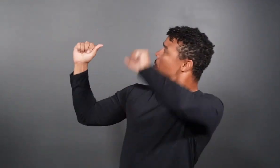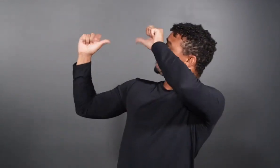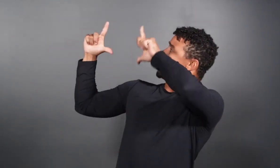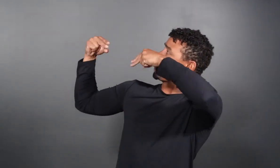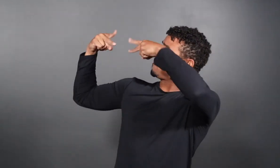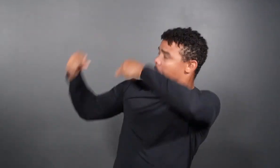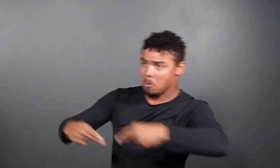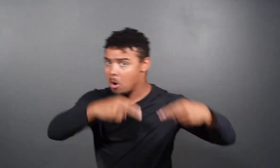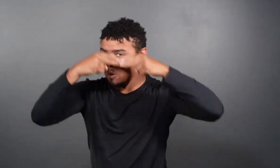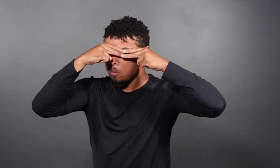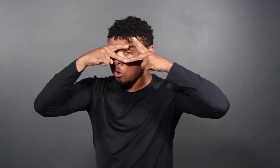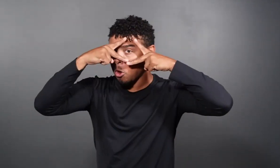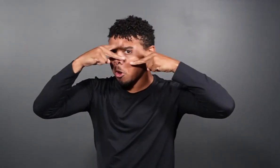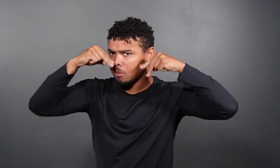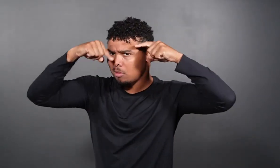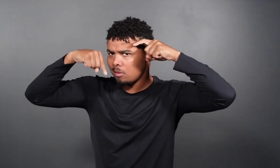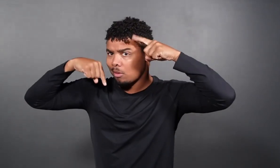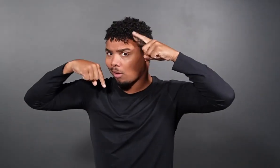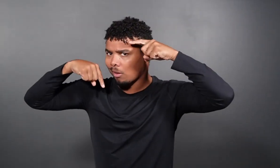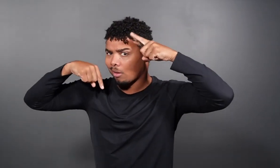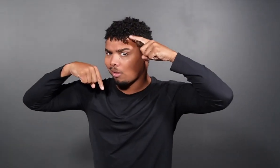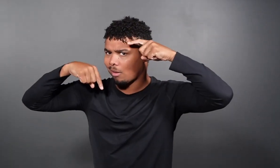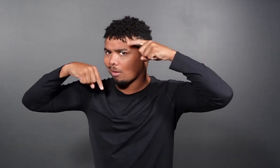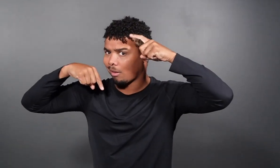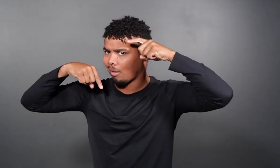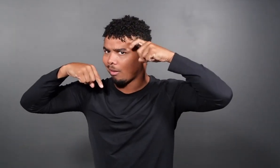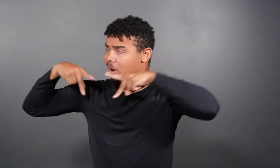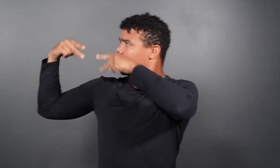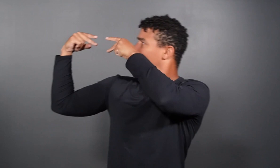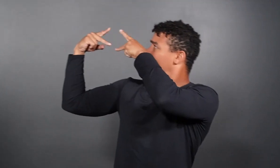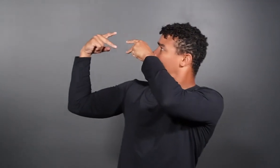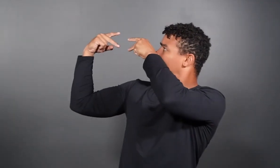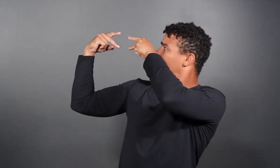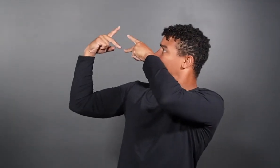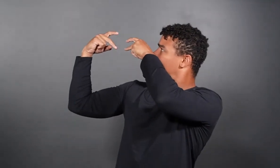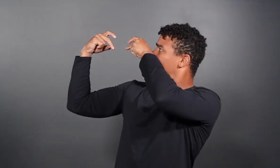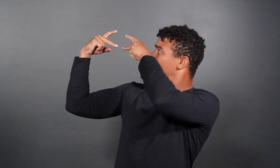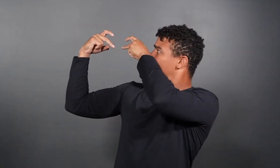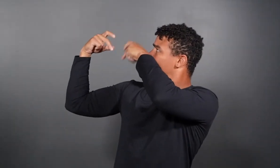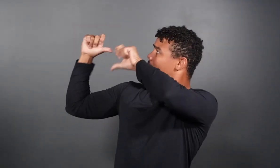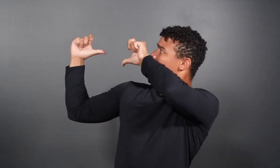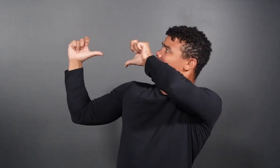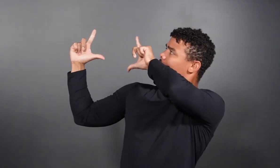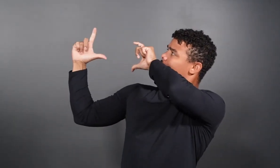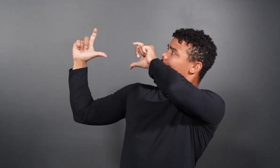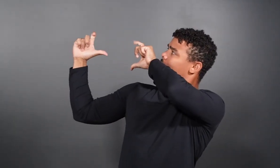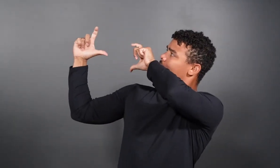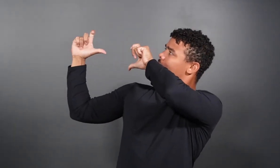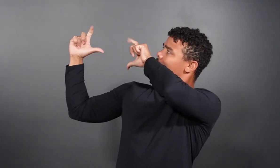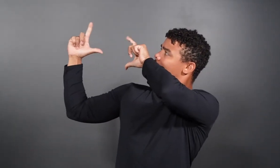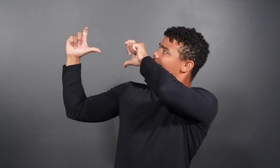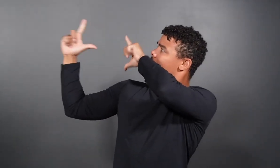the eye of Ra upon the wall eyebrow a twitchin’ to the beat tickin’ on the wall like a clock